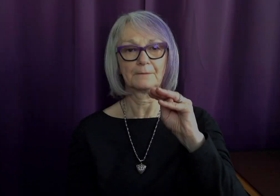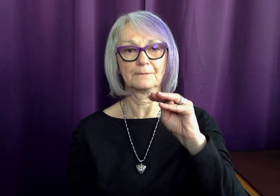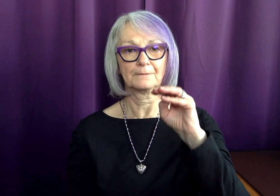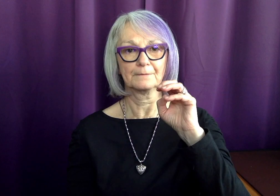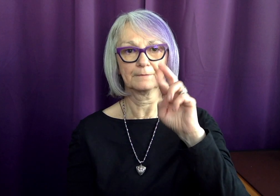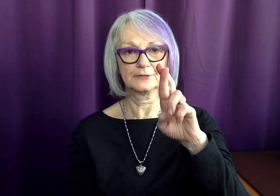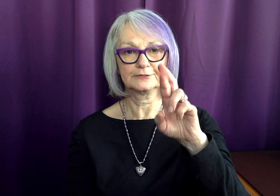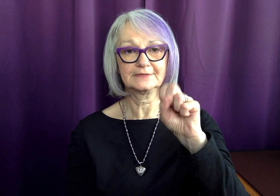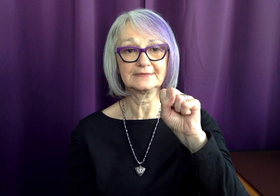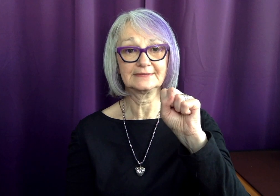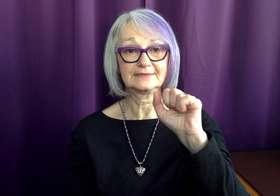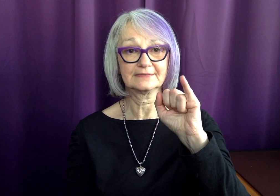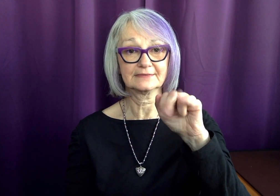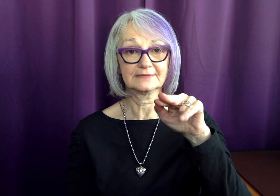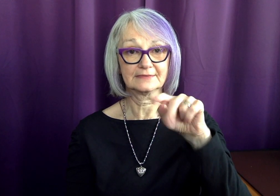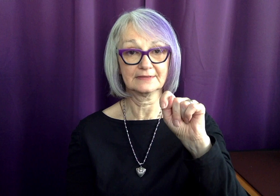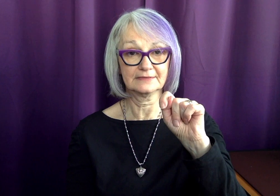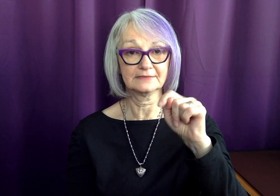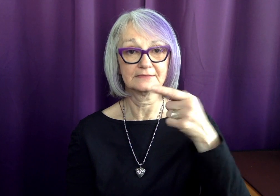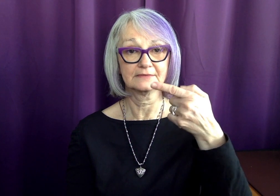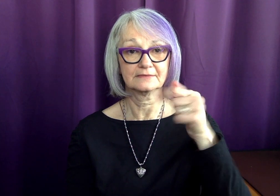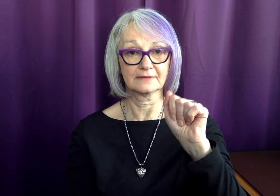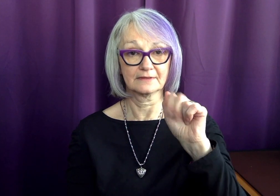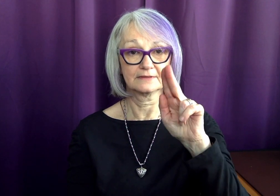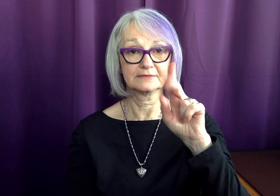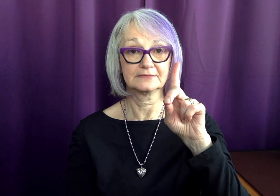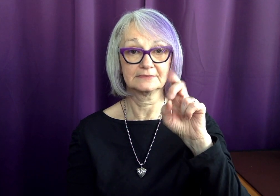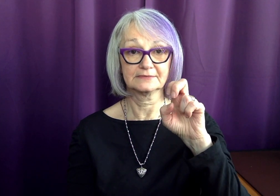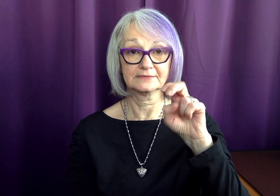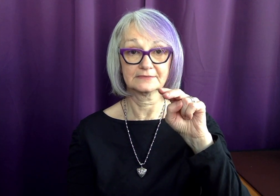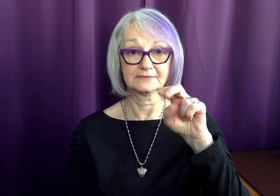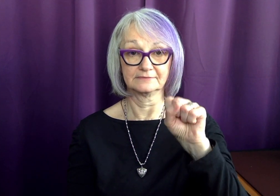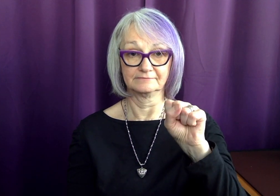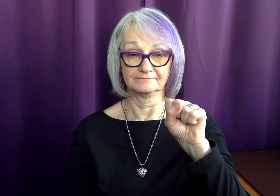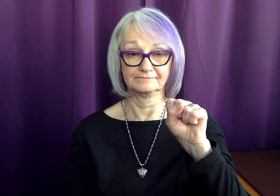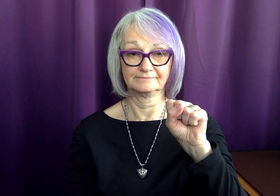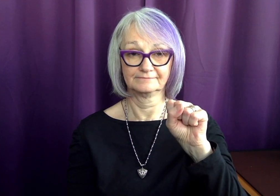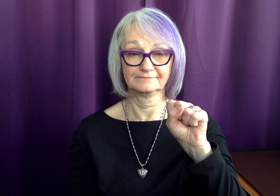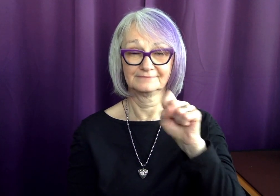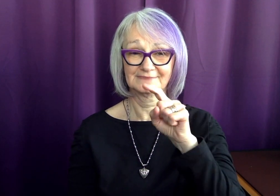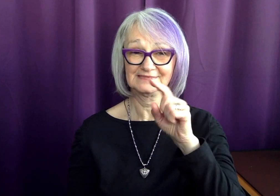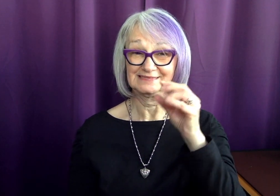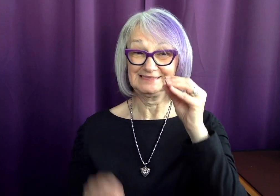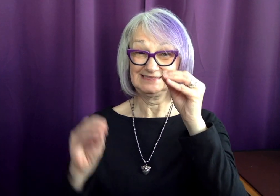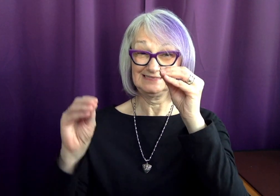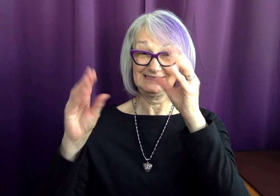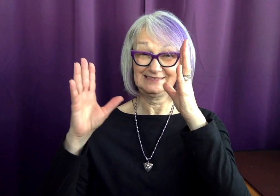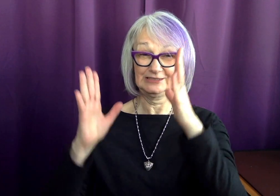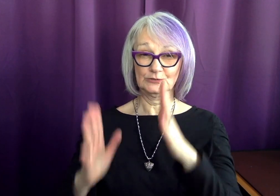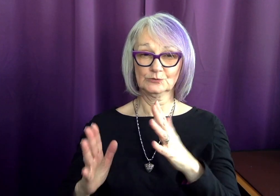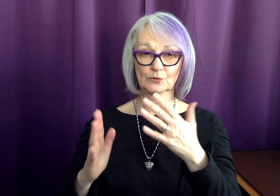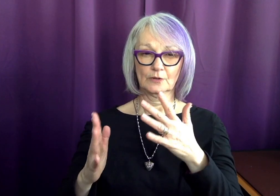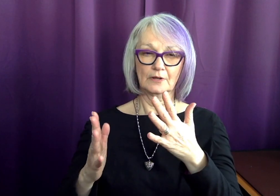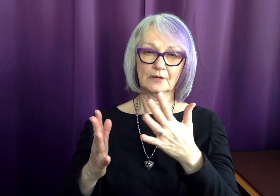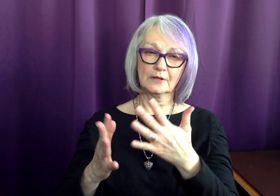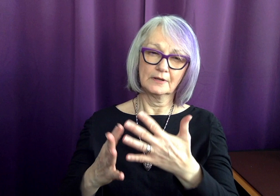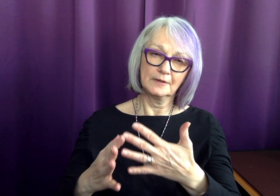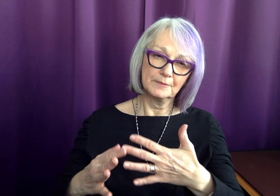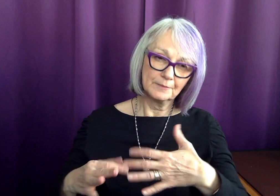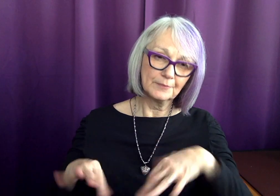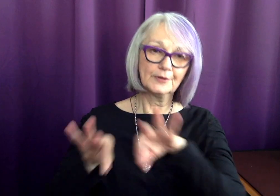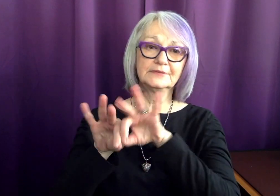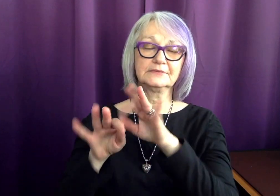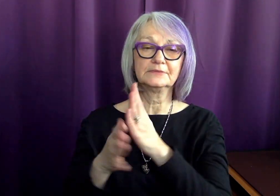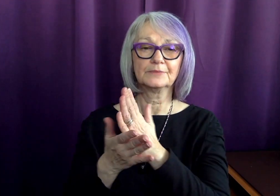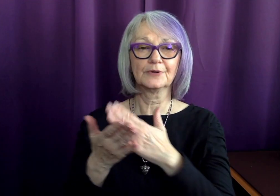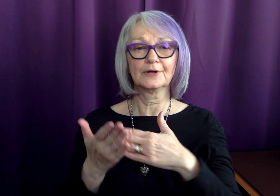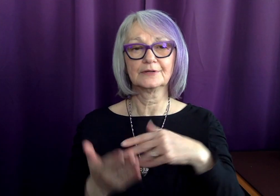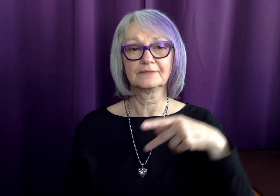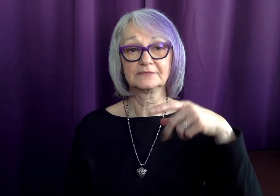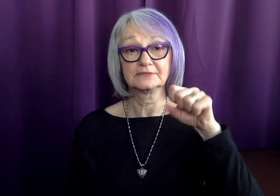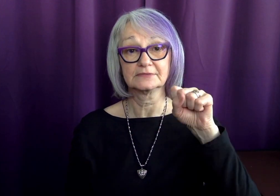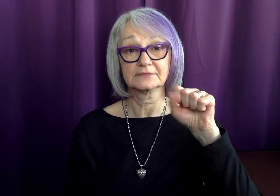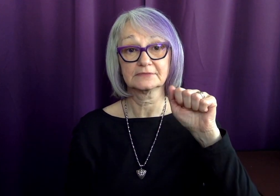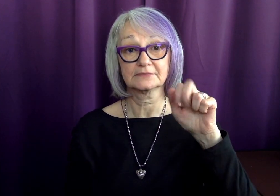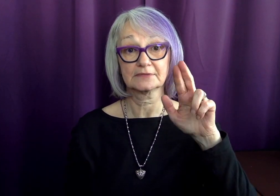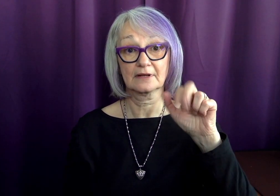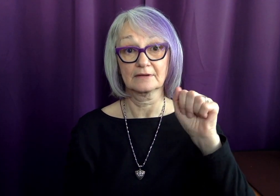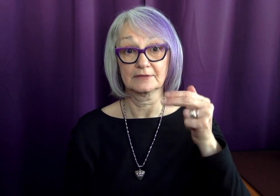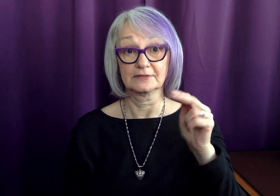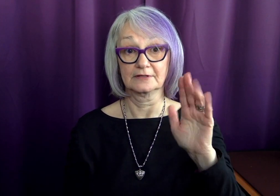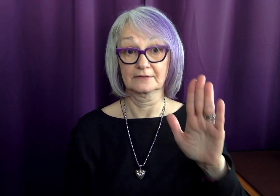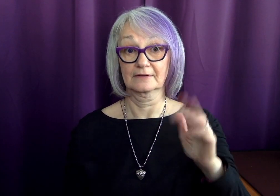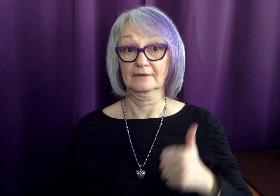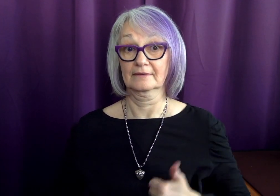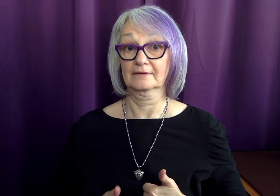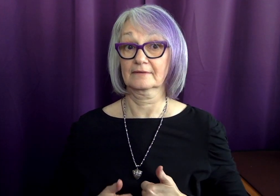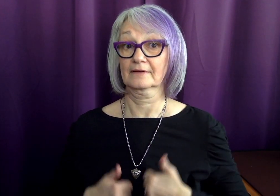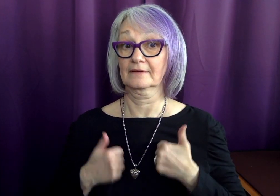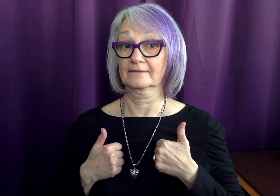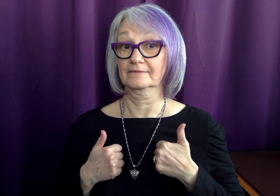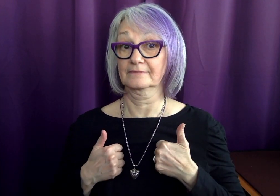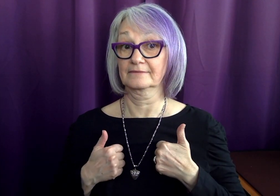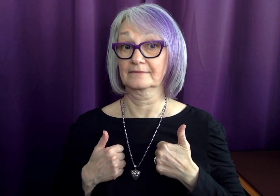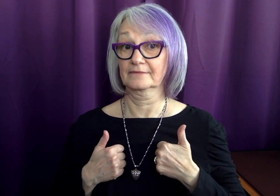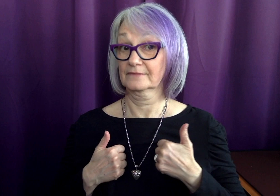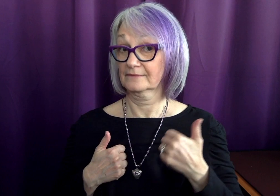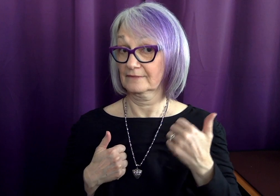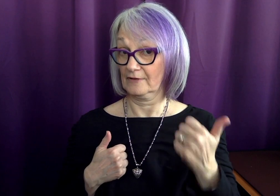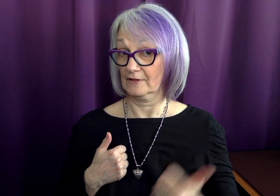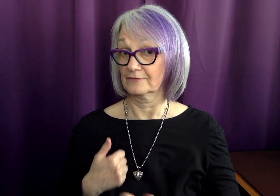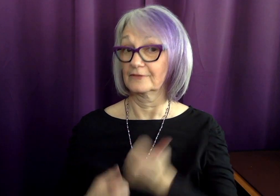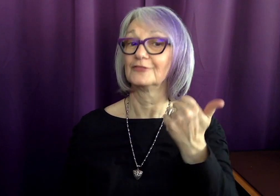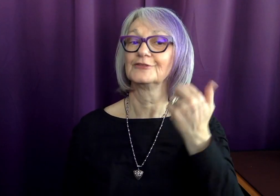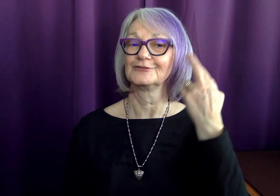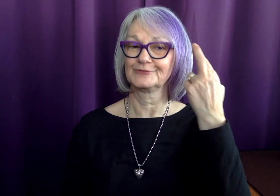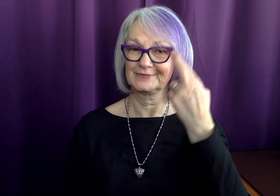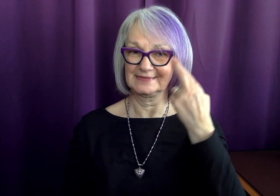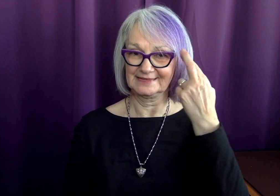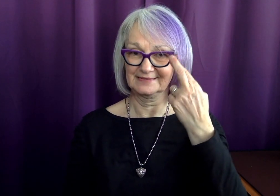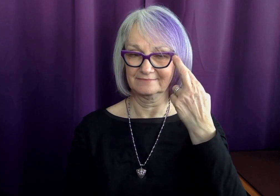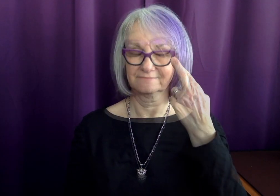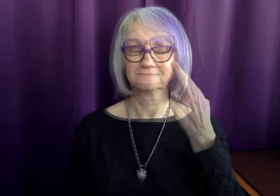Mr. Saint-Gaudens was an important part of Sarah's life as her teacher, but also another reason---